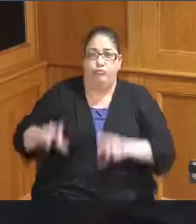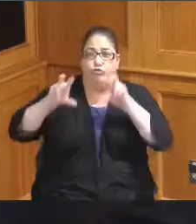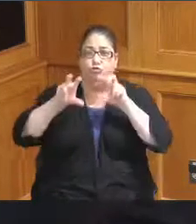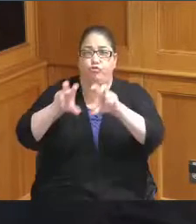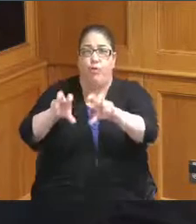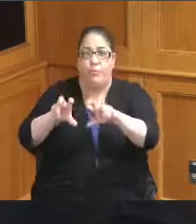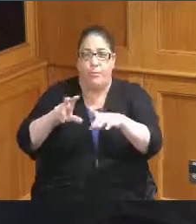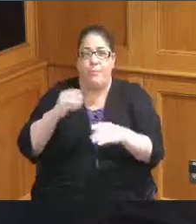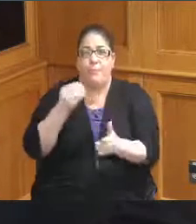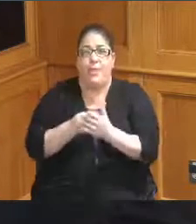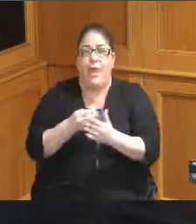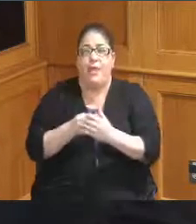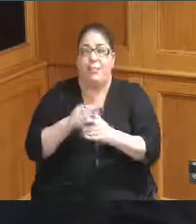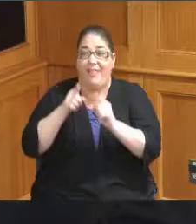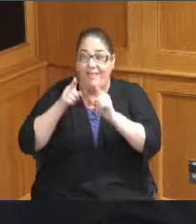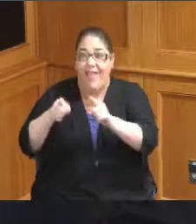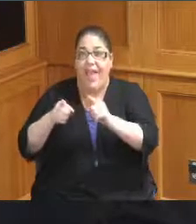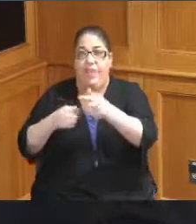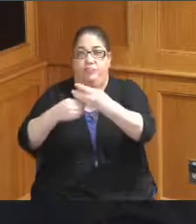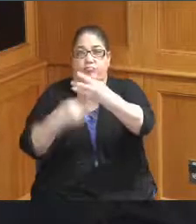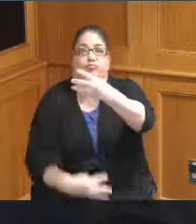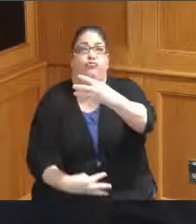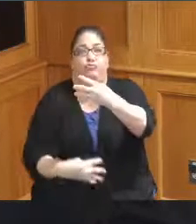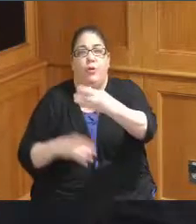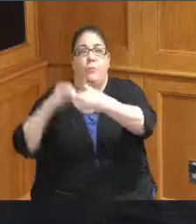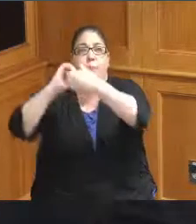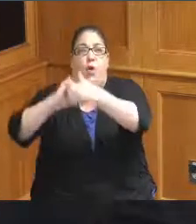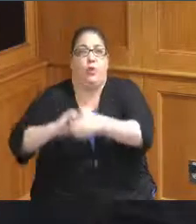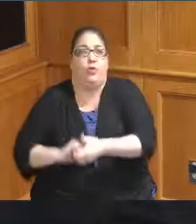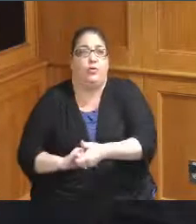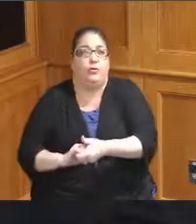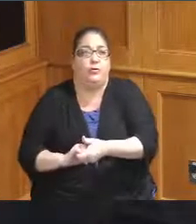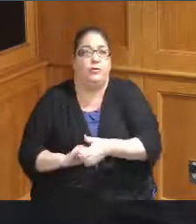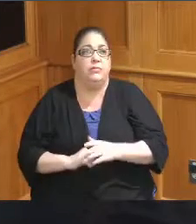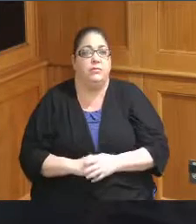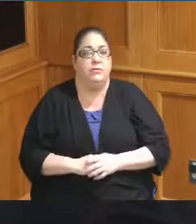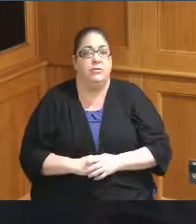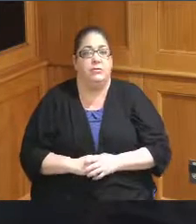though they have lots of Partners if you could list it like you did on my summary that would